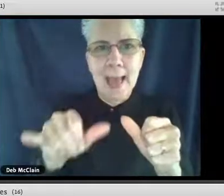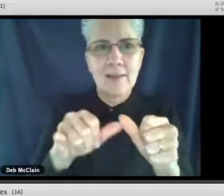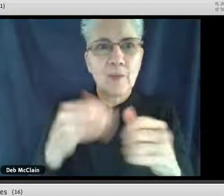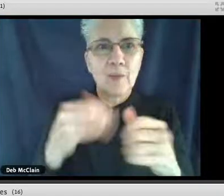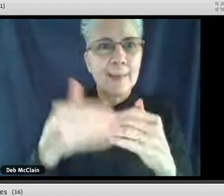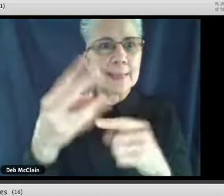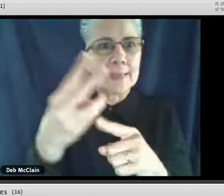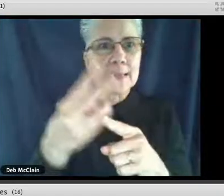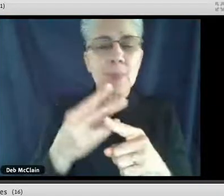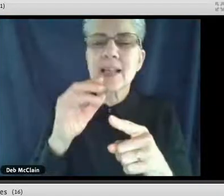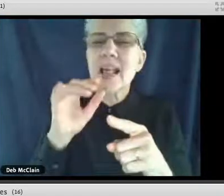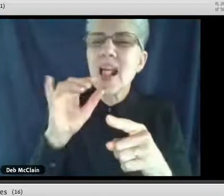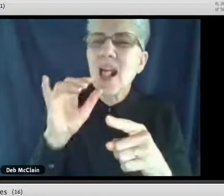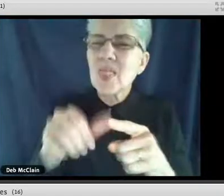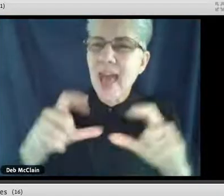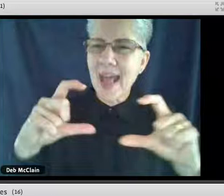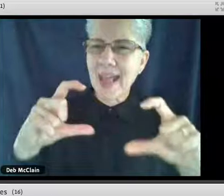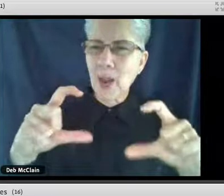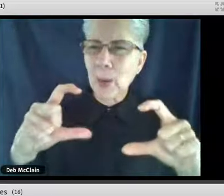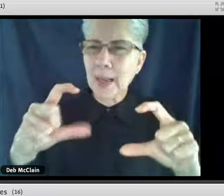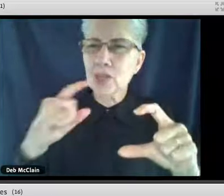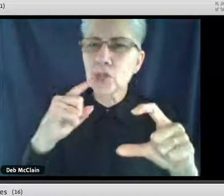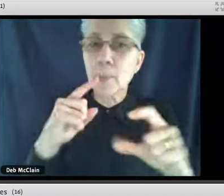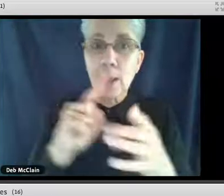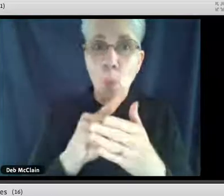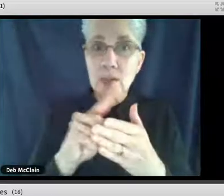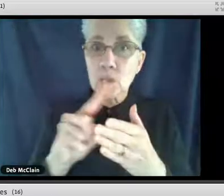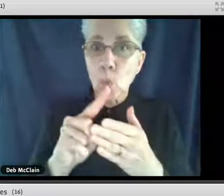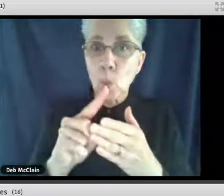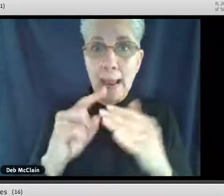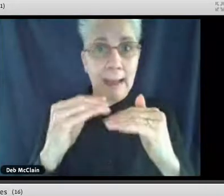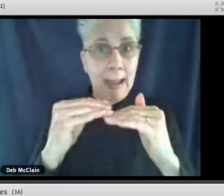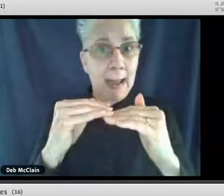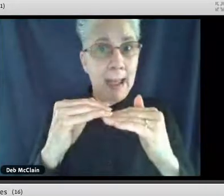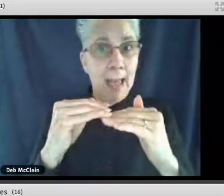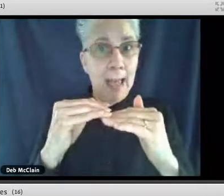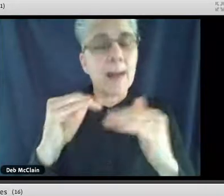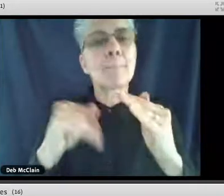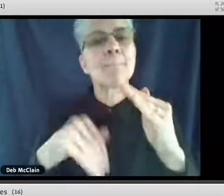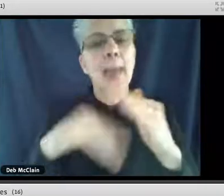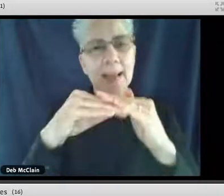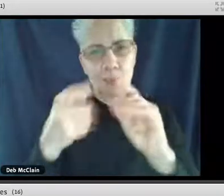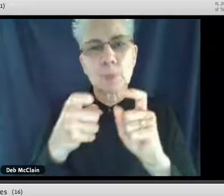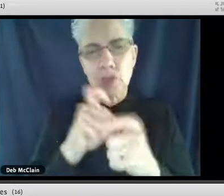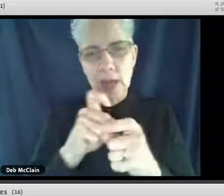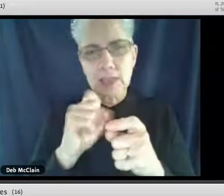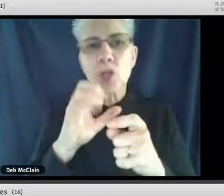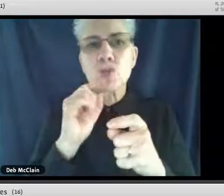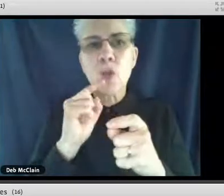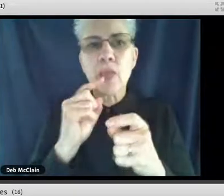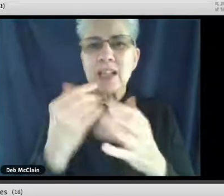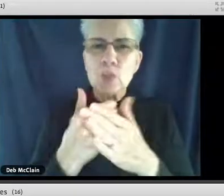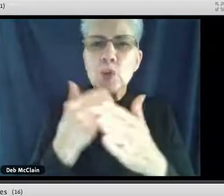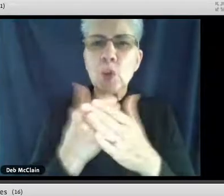This should maybe be once a week at a maximum changed so that it's fresh when people come here.